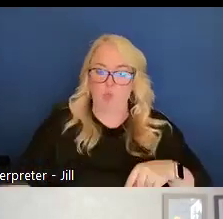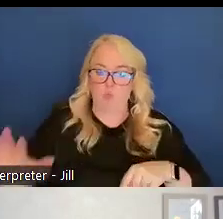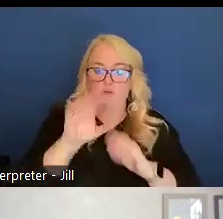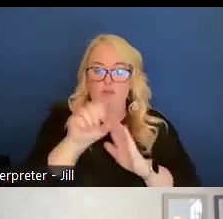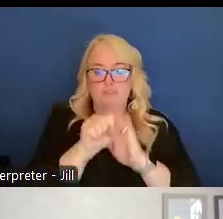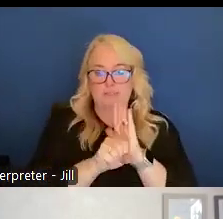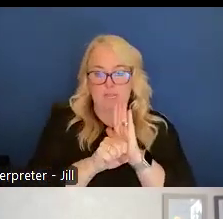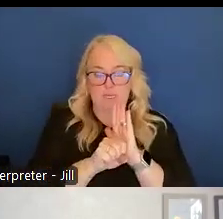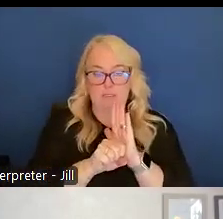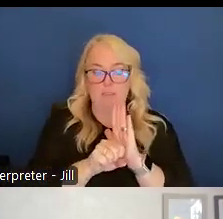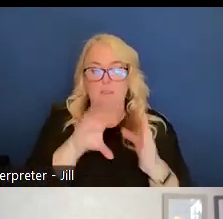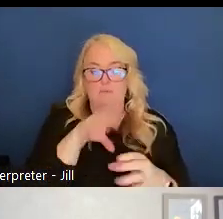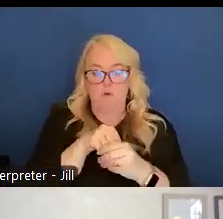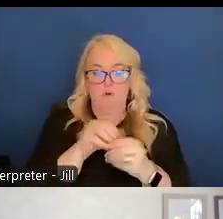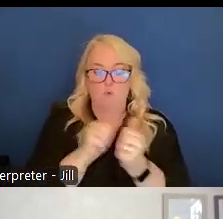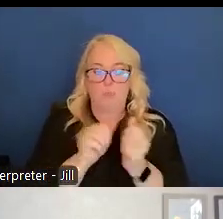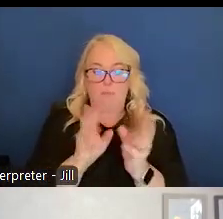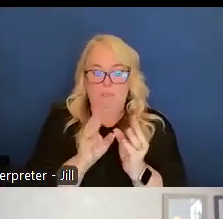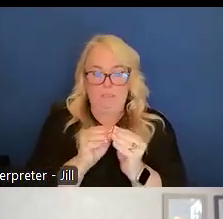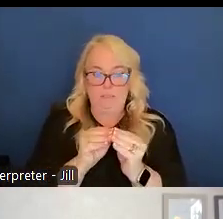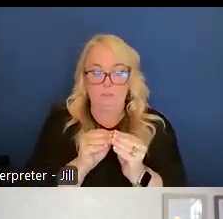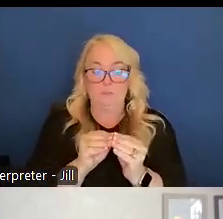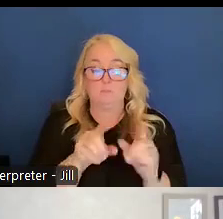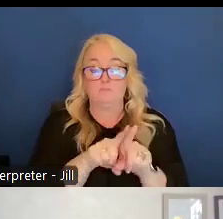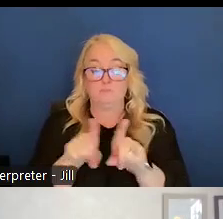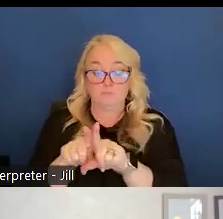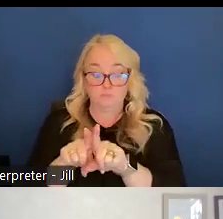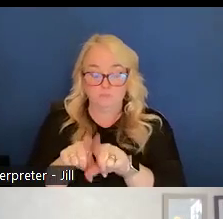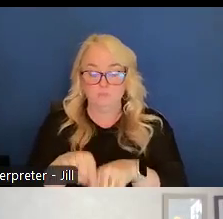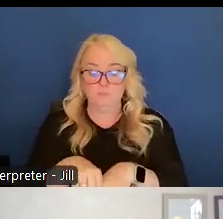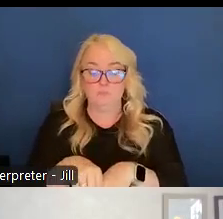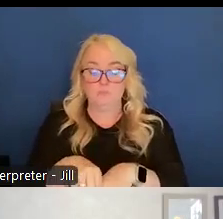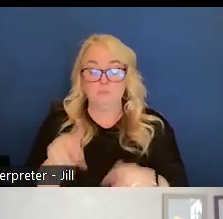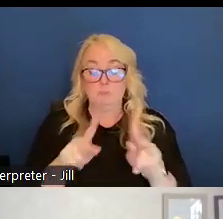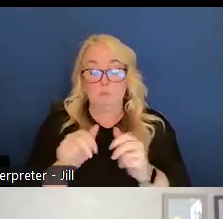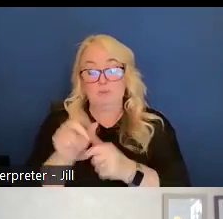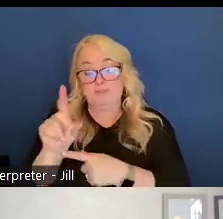our meetings. Besides people with disabilities and their